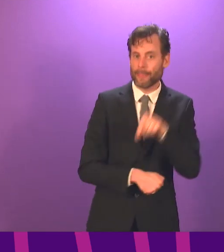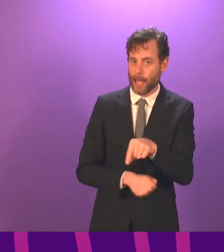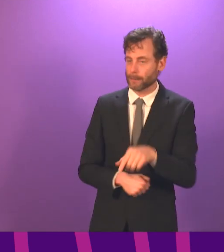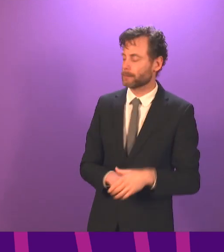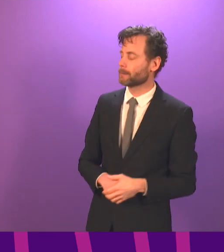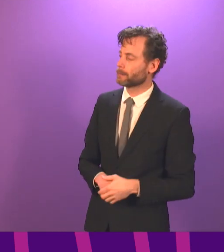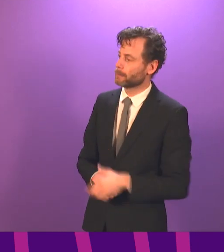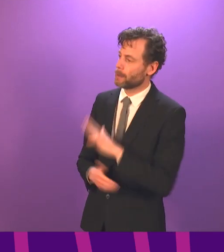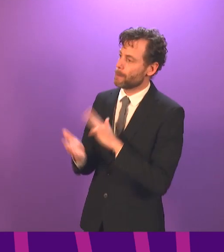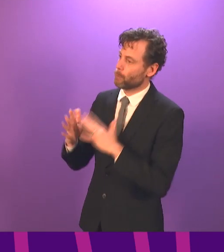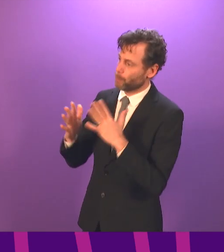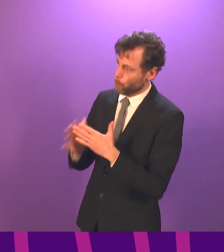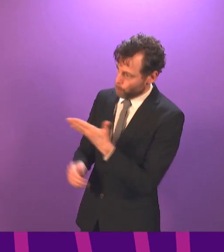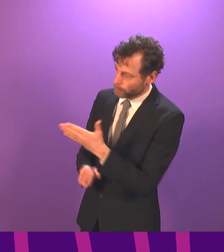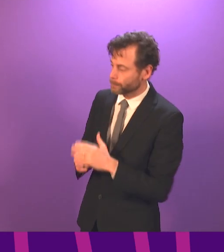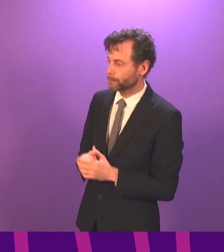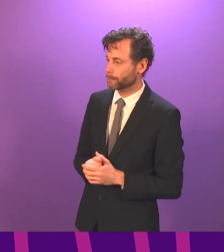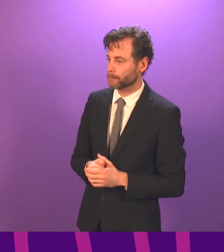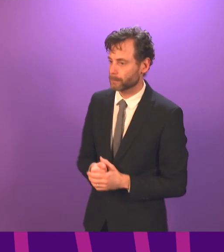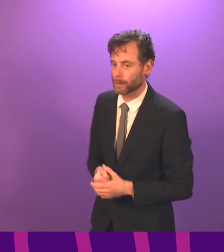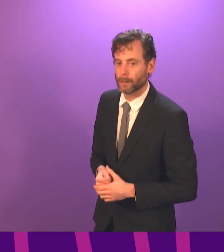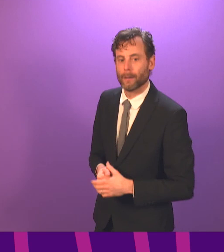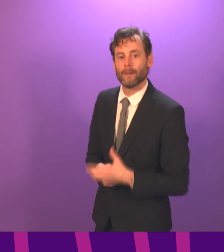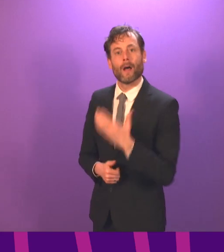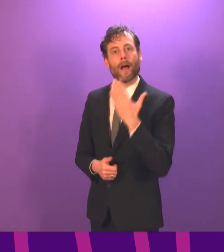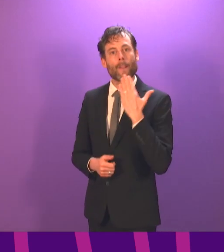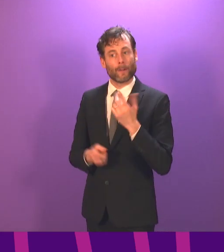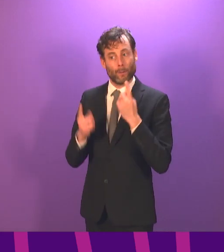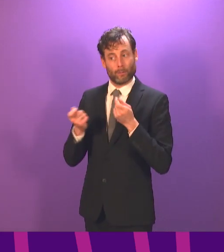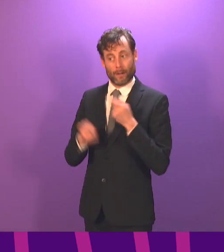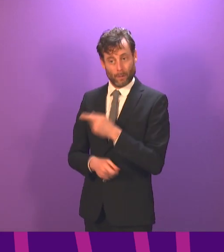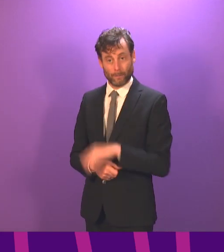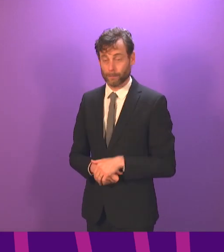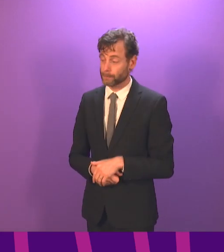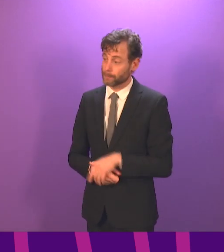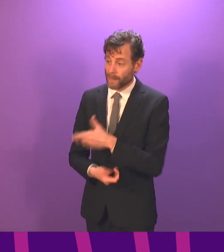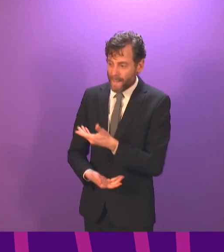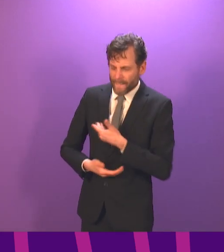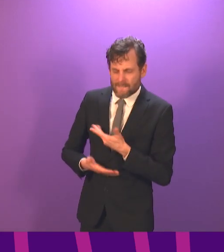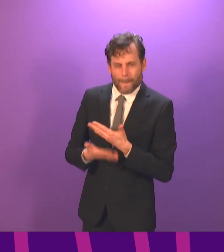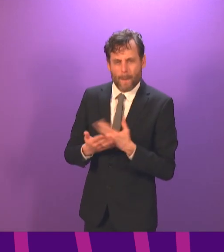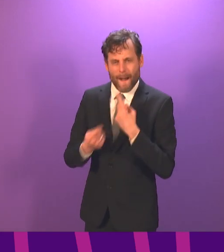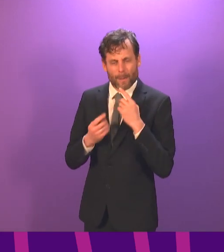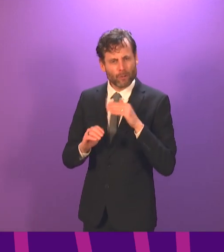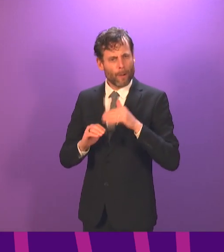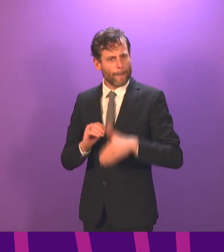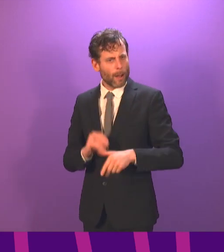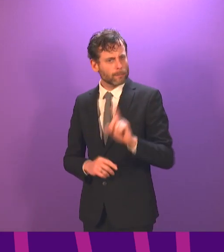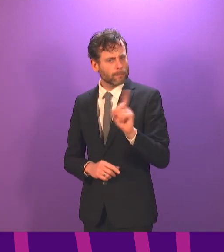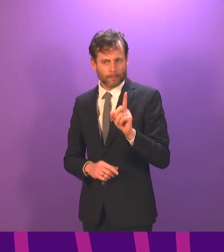Maureen Watt (Aberdeen South and North Kincardine) (SNP): Can the minister provide any further information on steps that the Government